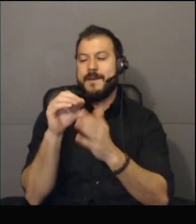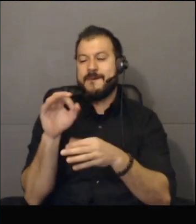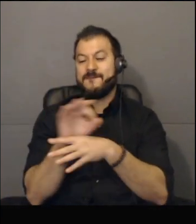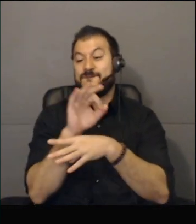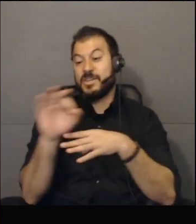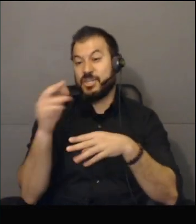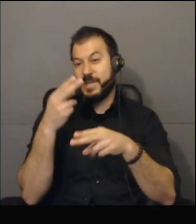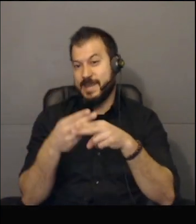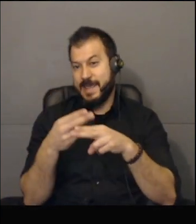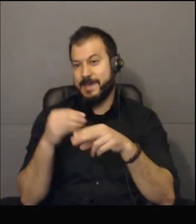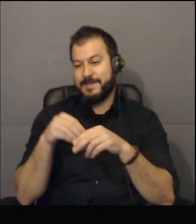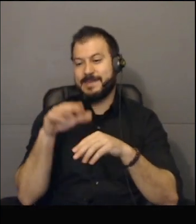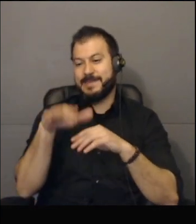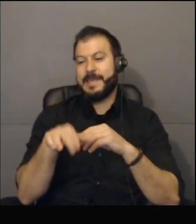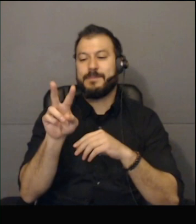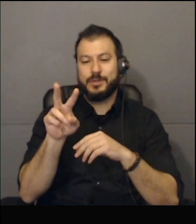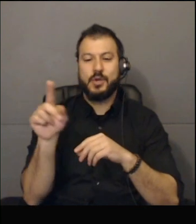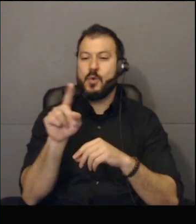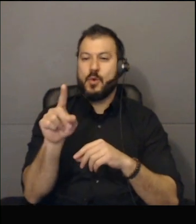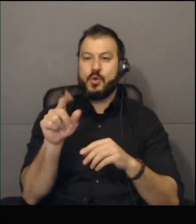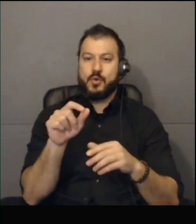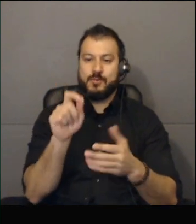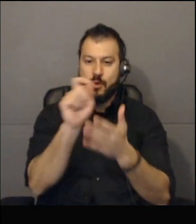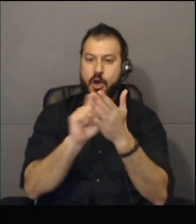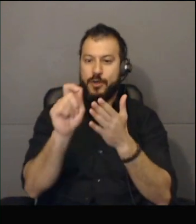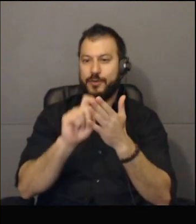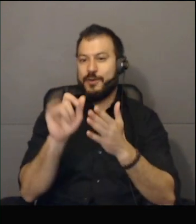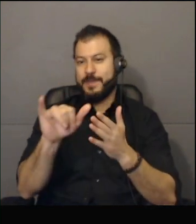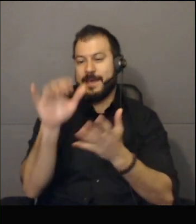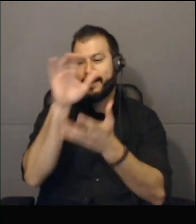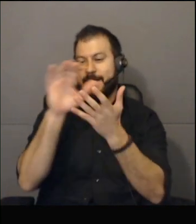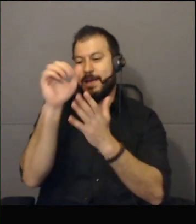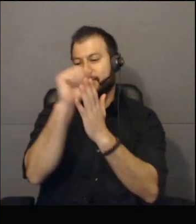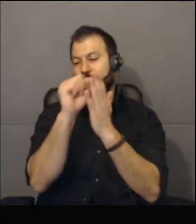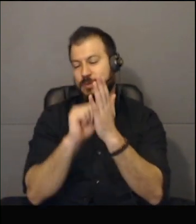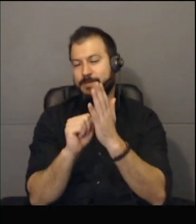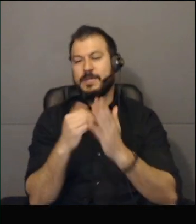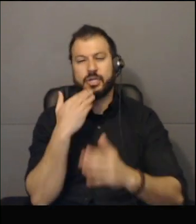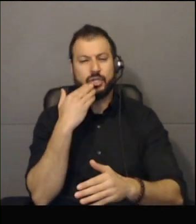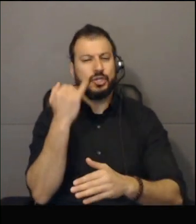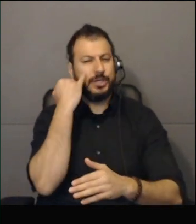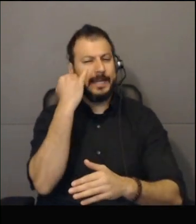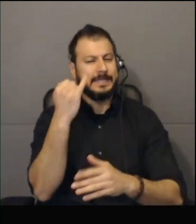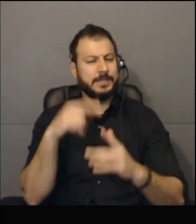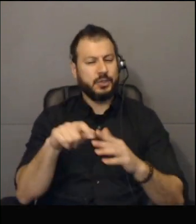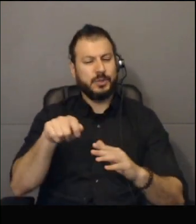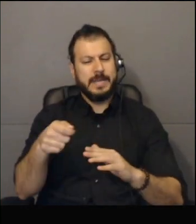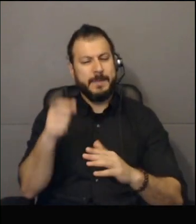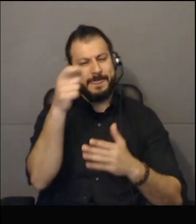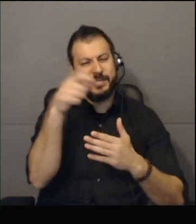2 where you author the cloud script. It's a good idea to enable the checkbox published result